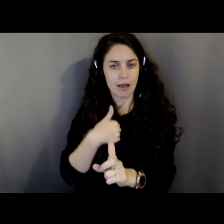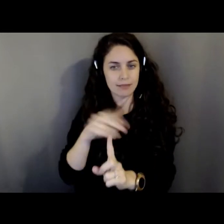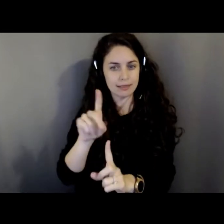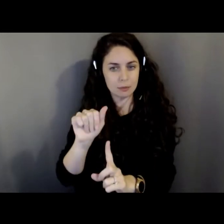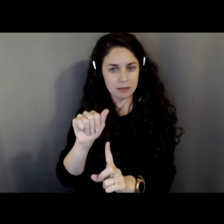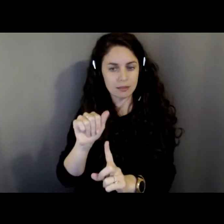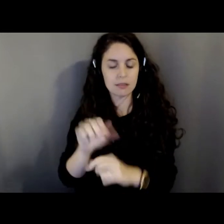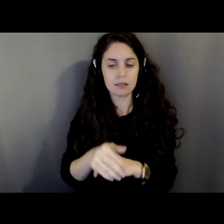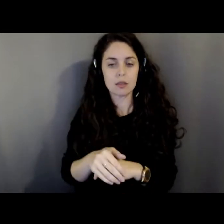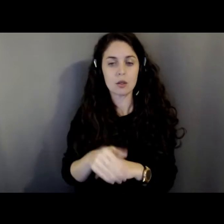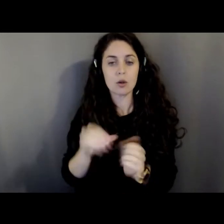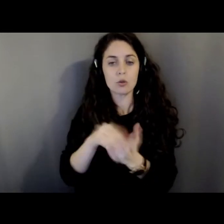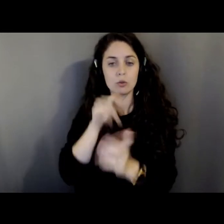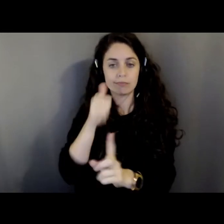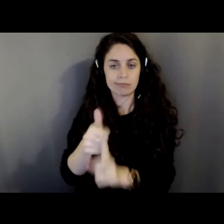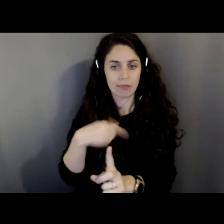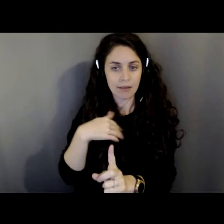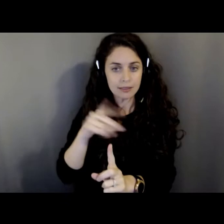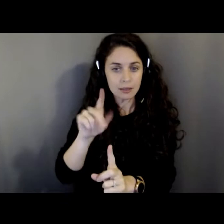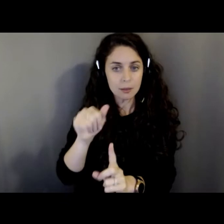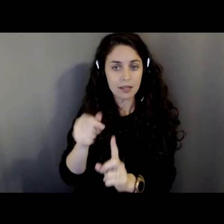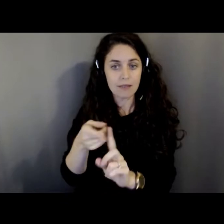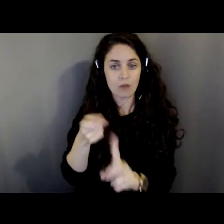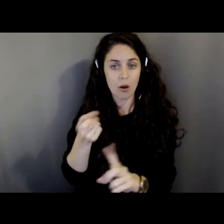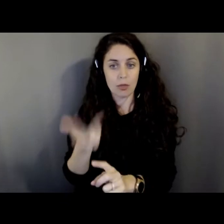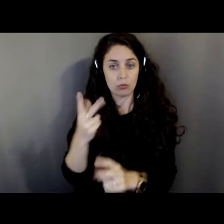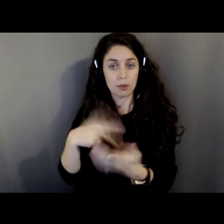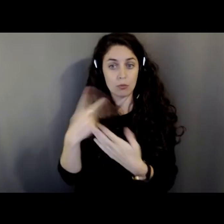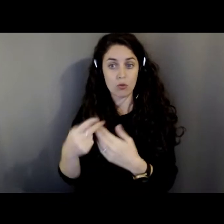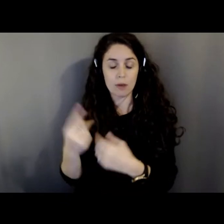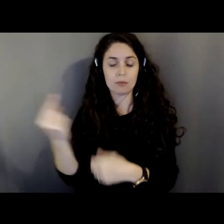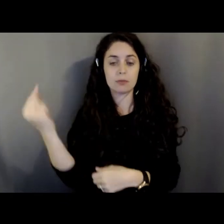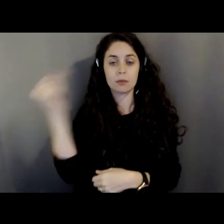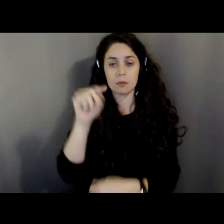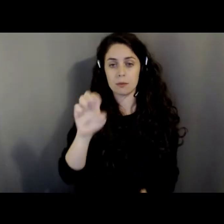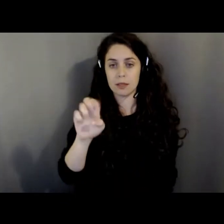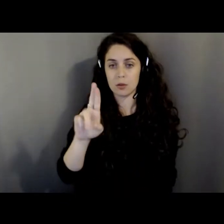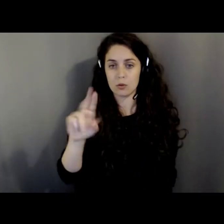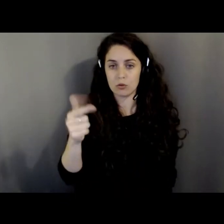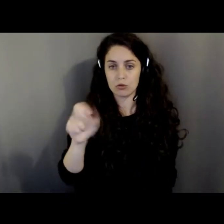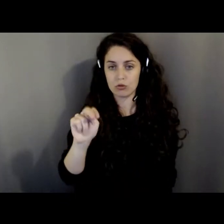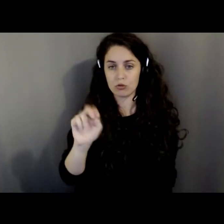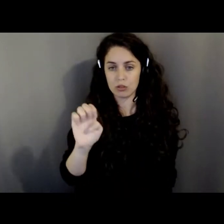from these three programs come to Eugene typically at the start of their exchange year